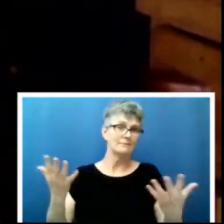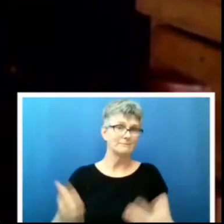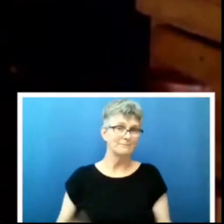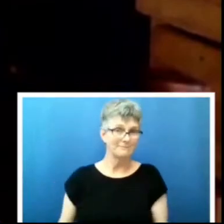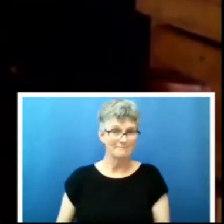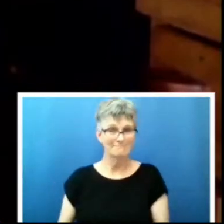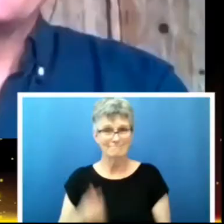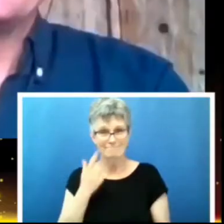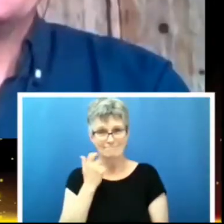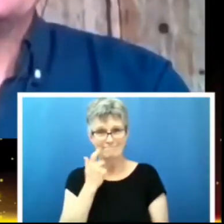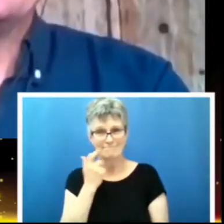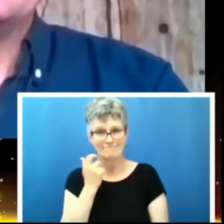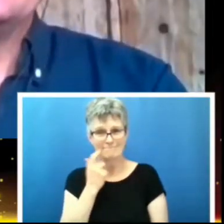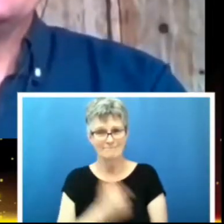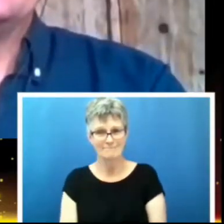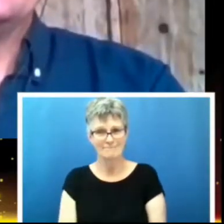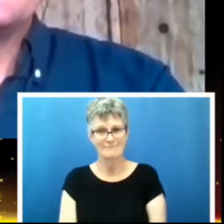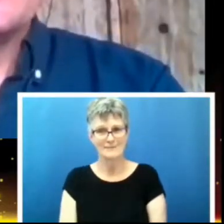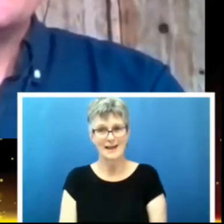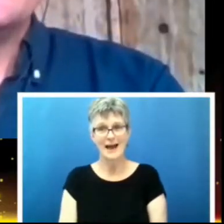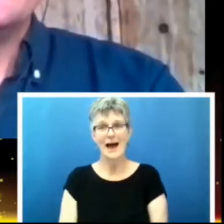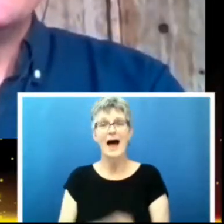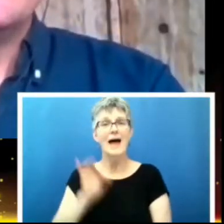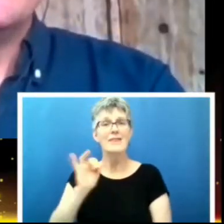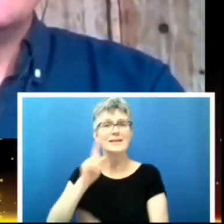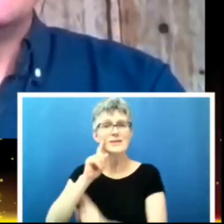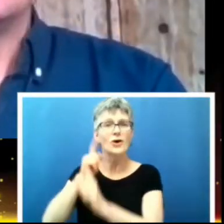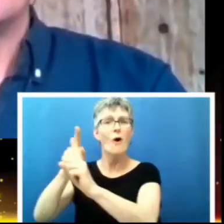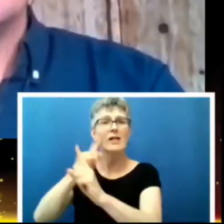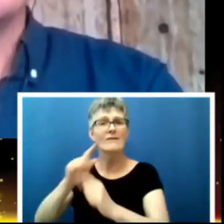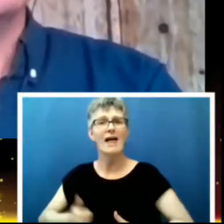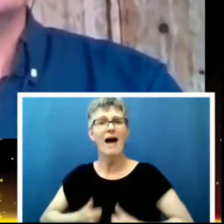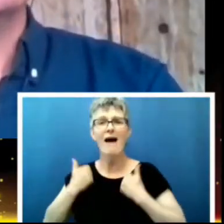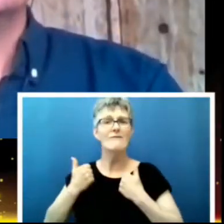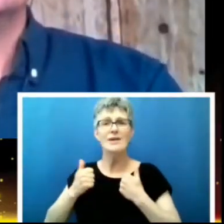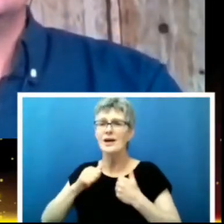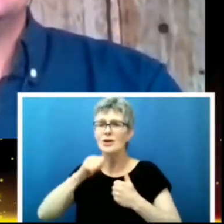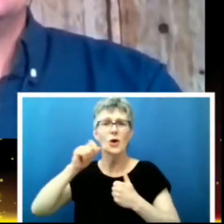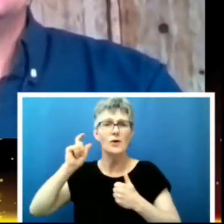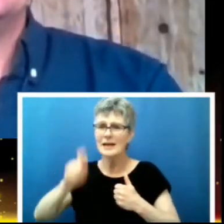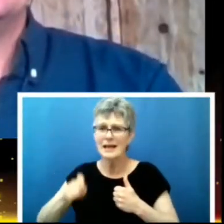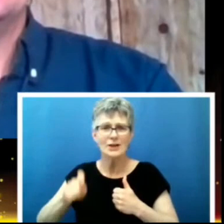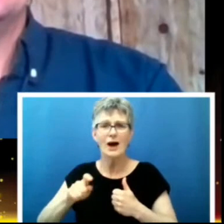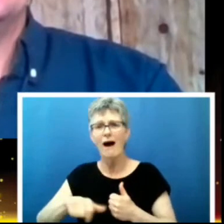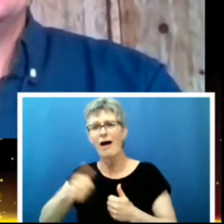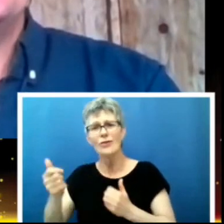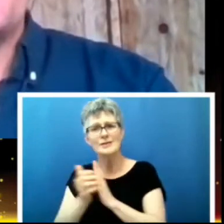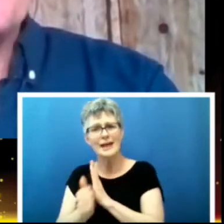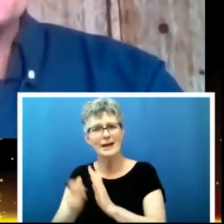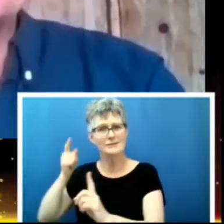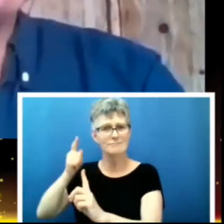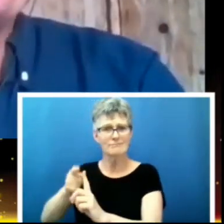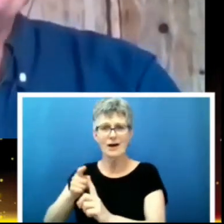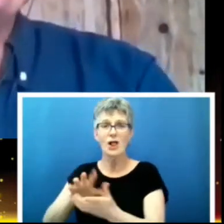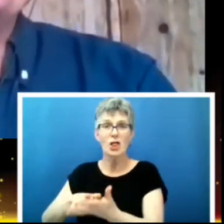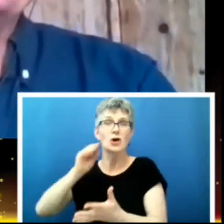Ah, yes. That could be a life time of mastery right there. You don't need any thing else, learn to breathe, yeah. Yeah, I mean it sounds like you don't